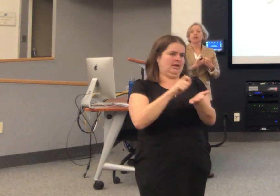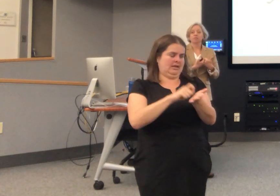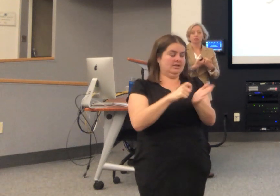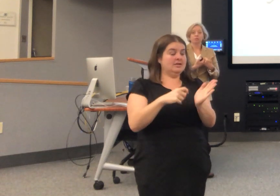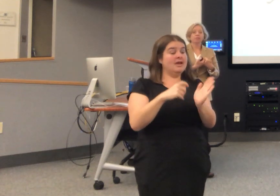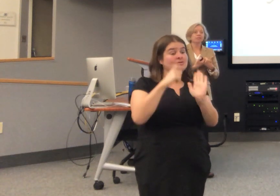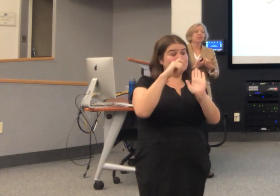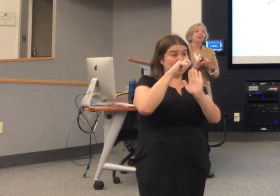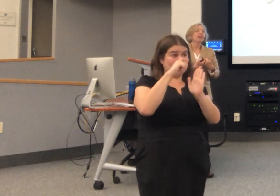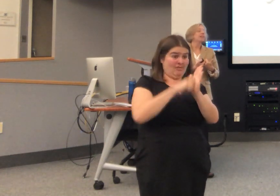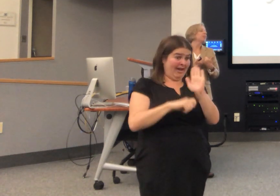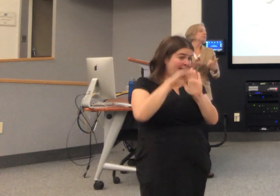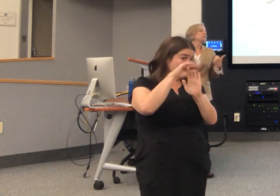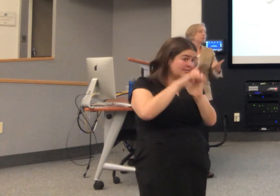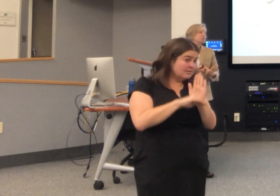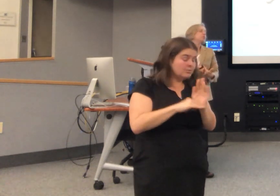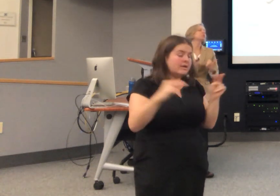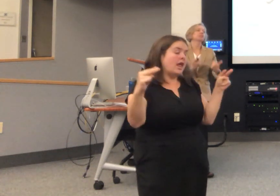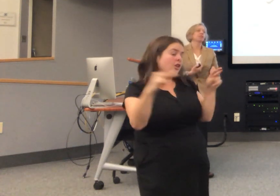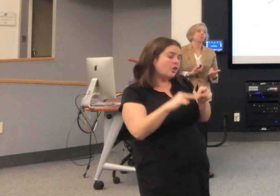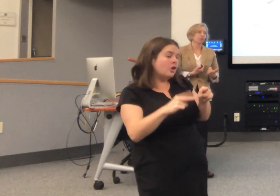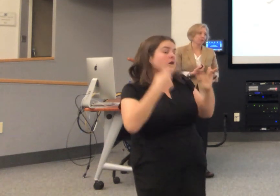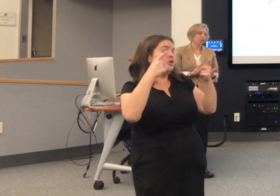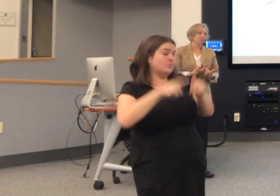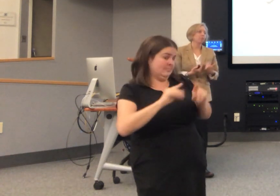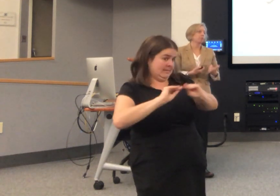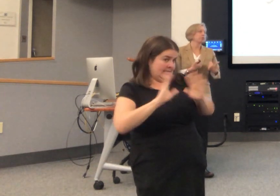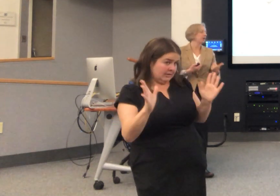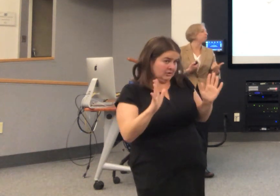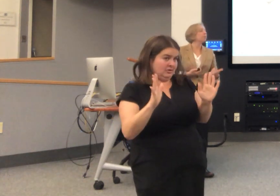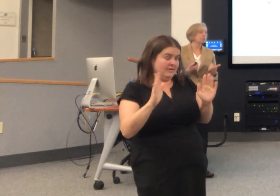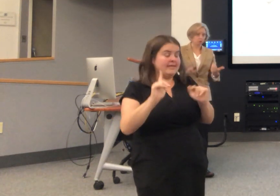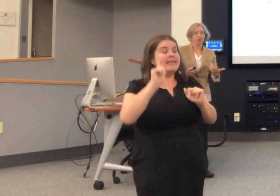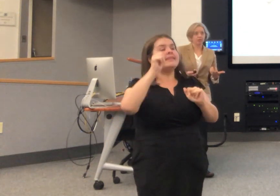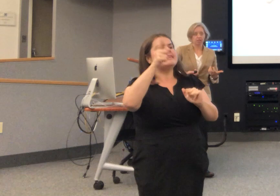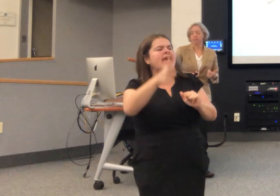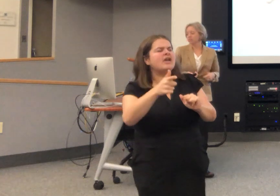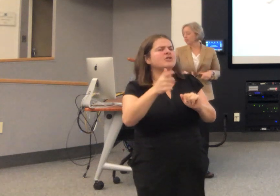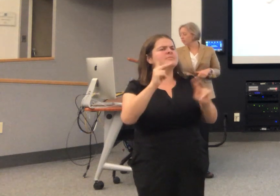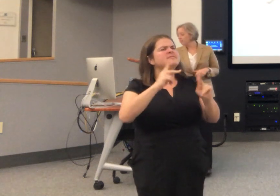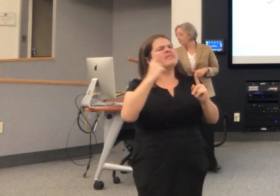to have an agreement and then they're no confusion down the road when people try to remember what they agreed to.